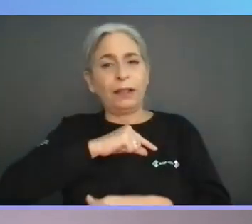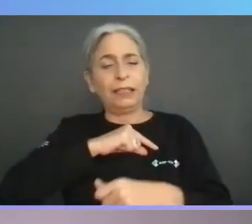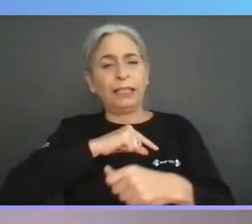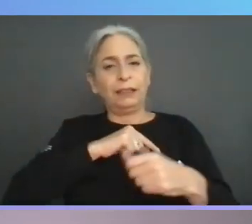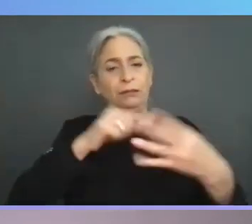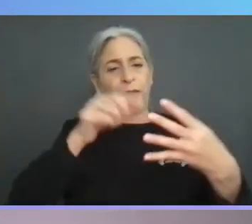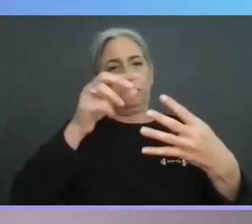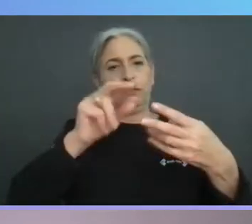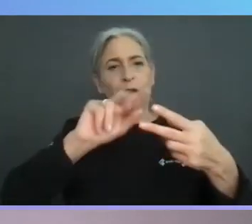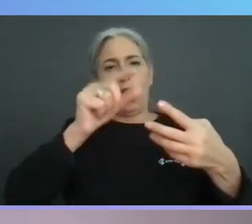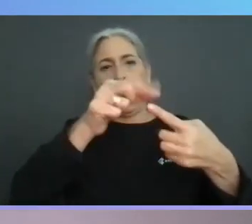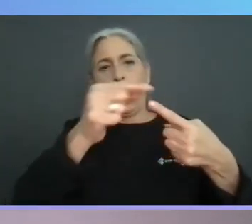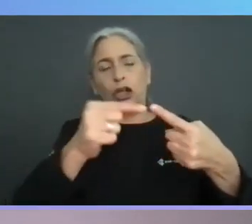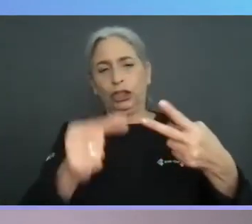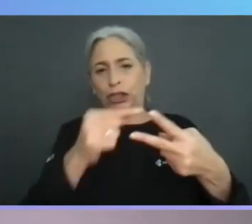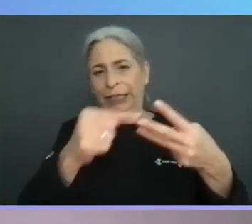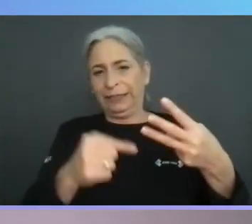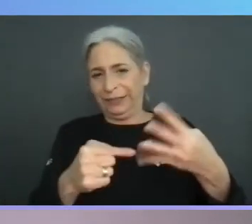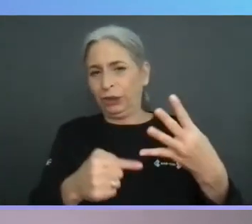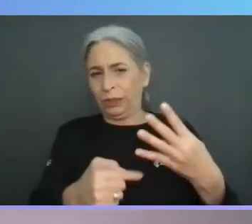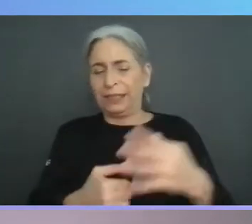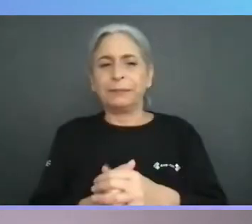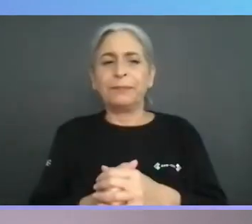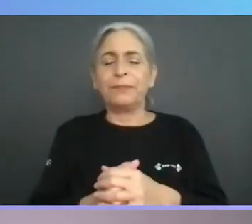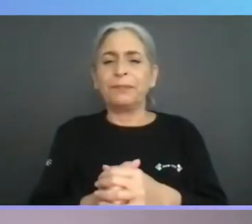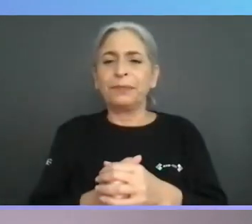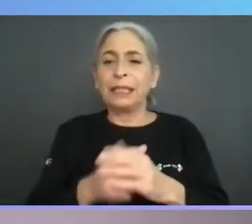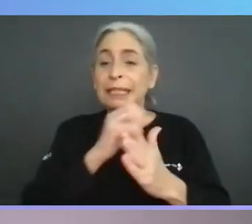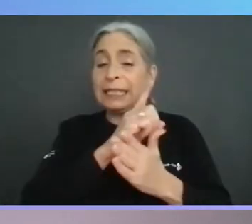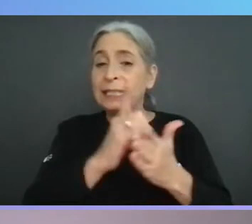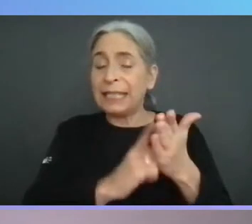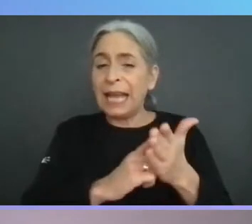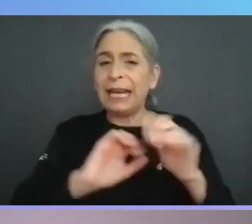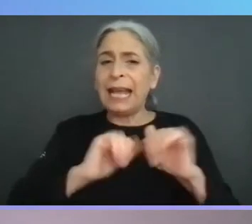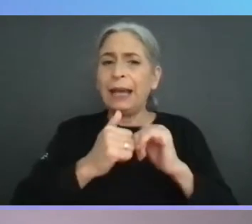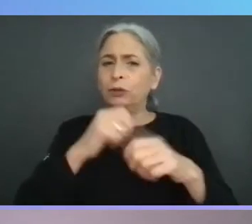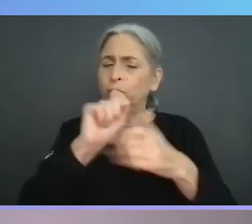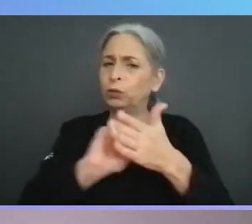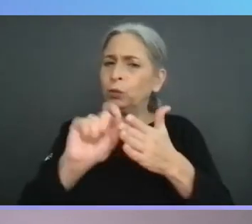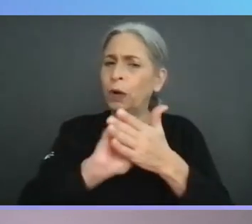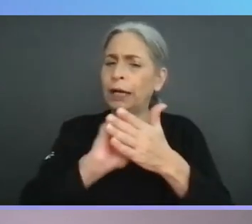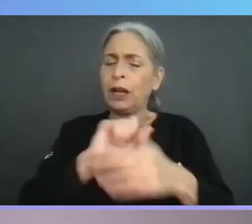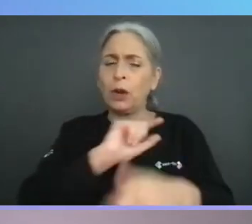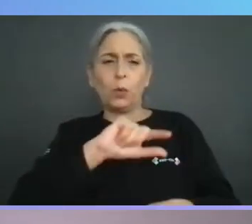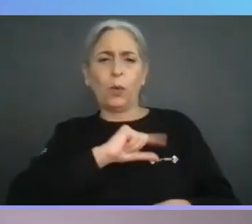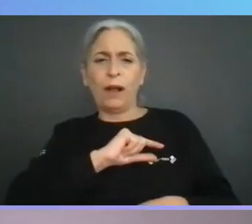professional guidance is available on how to write quality text alternatives for web content, there is notably